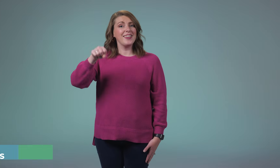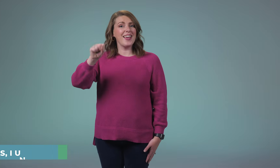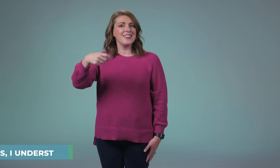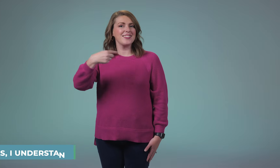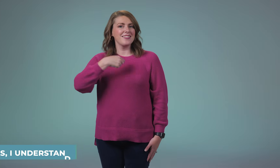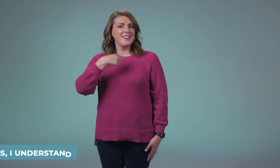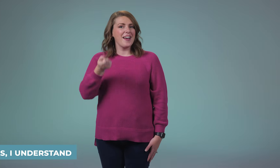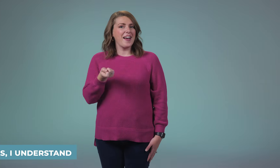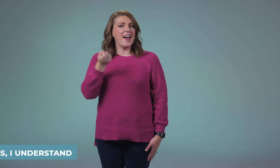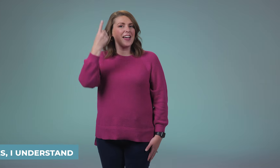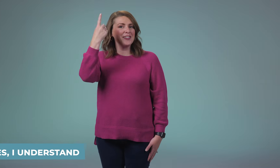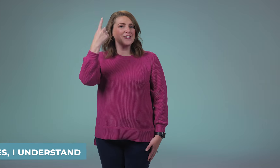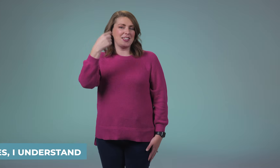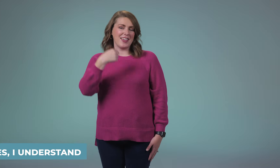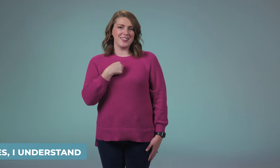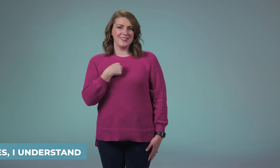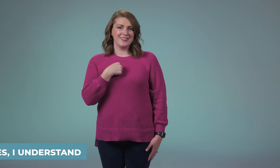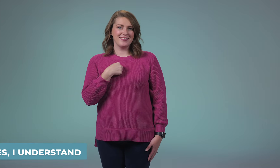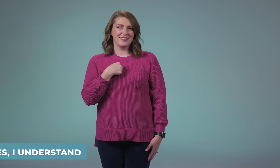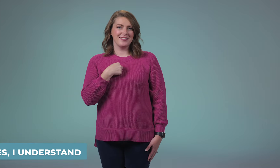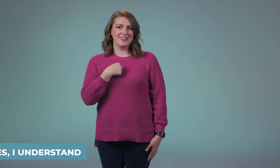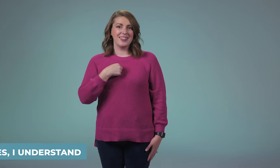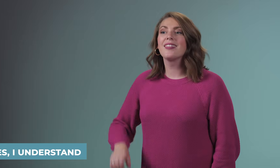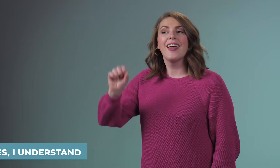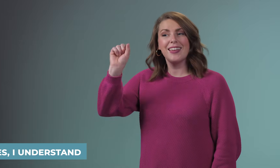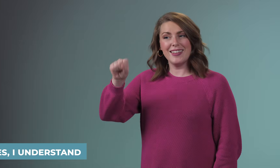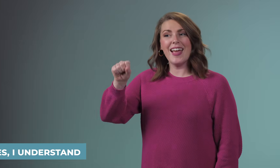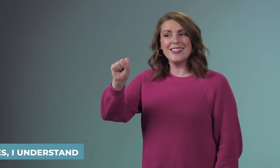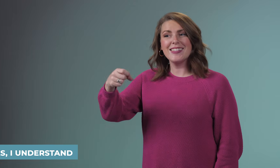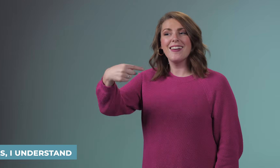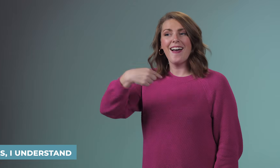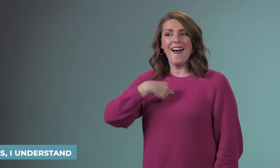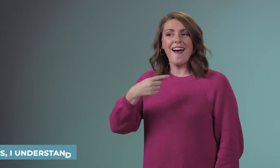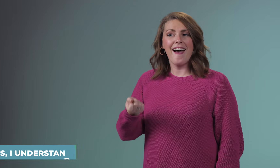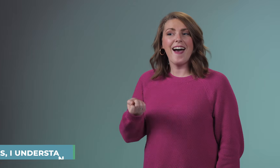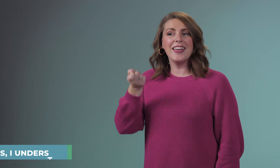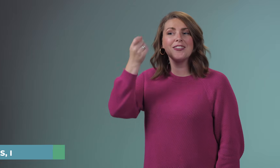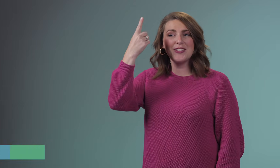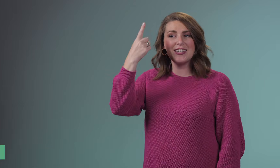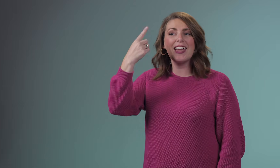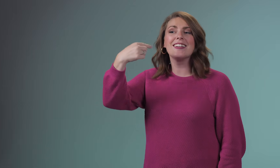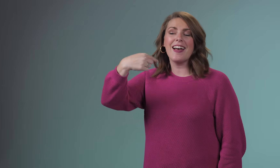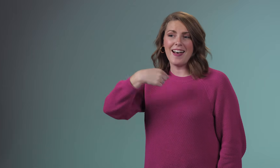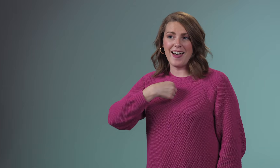Yes I understand. YES I UNDERSTAND I.